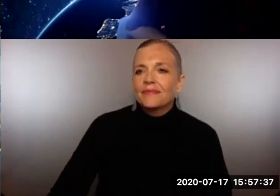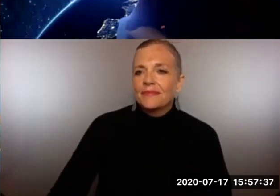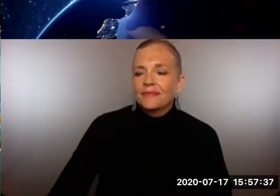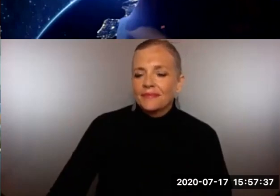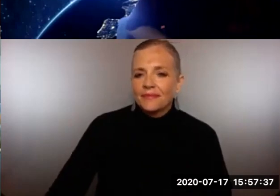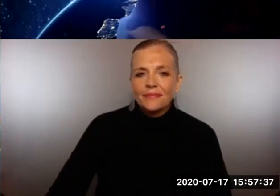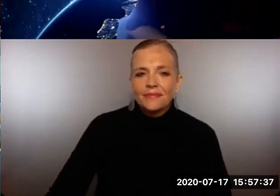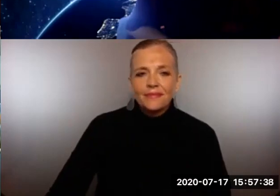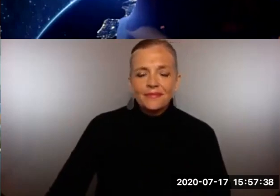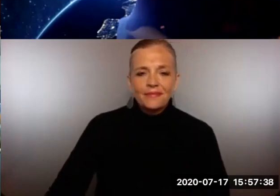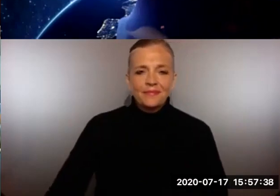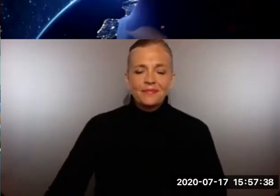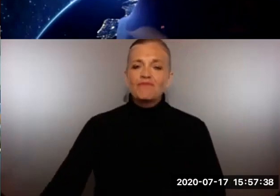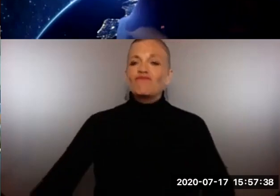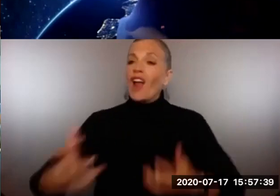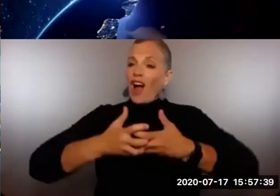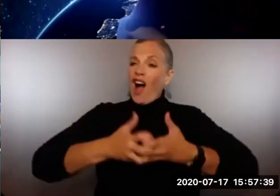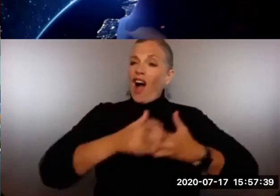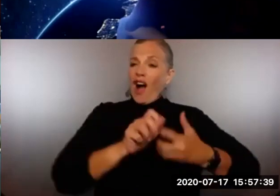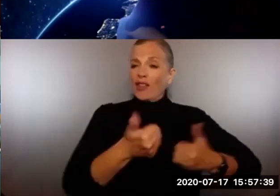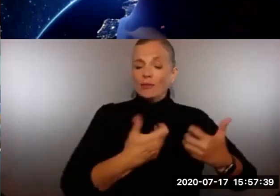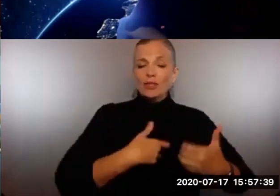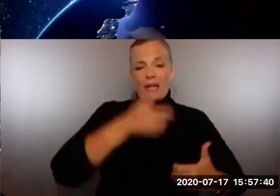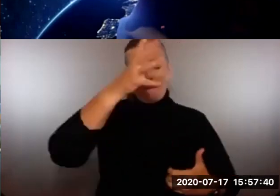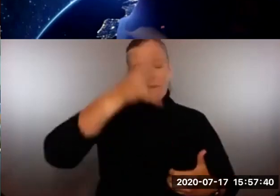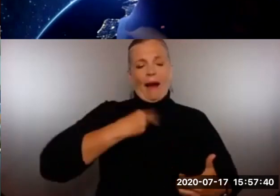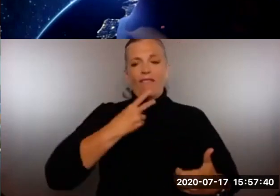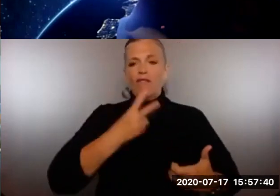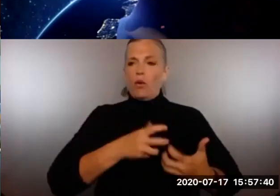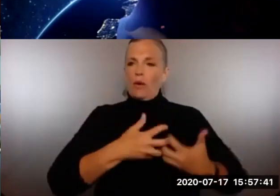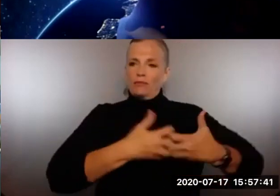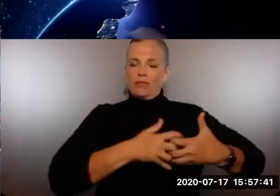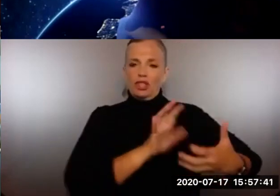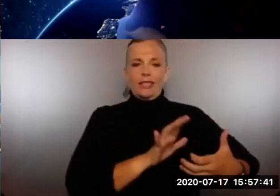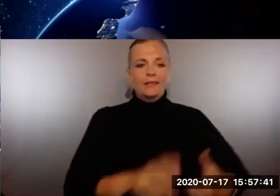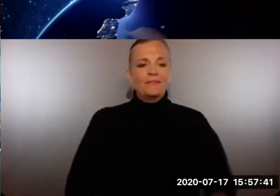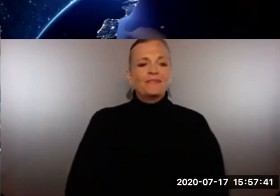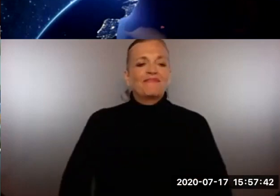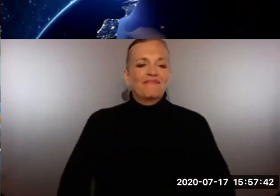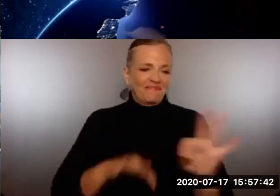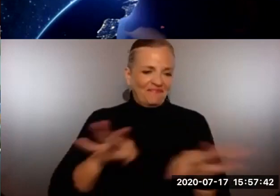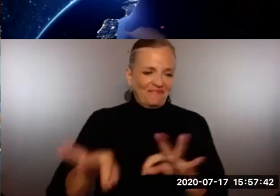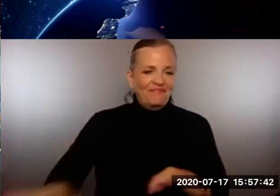as that is another important accessibility feature for the disability community at large.